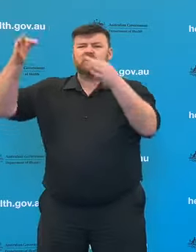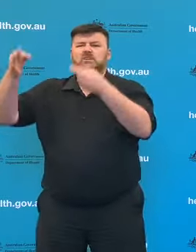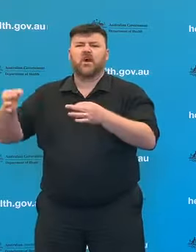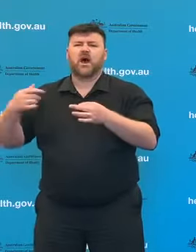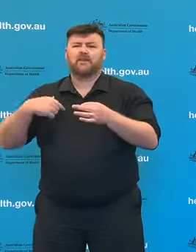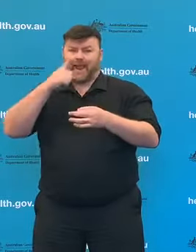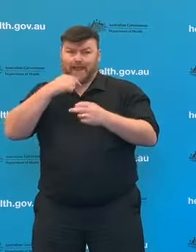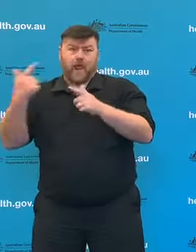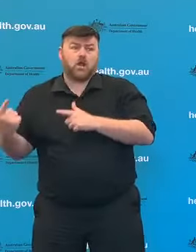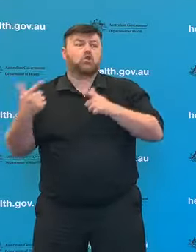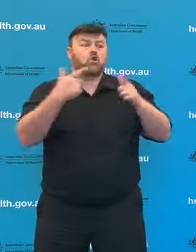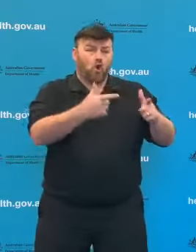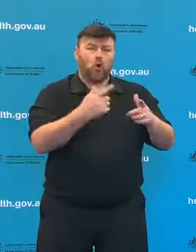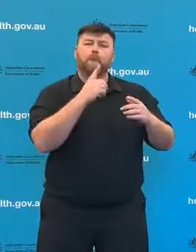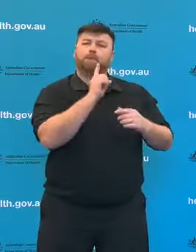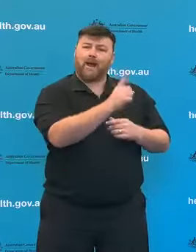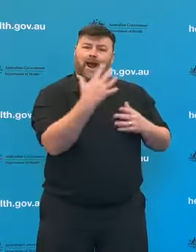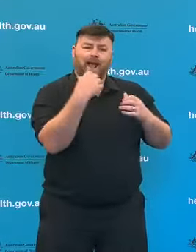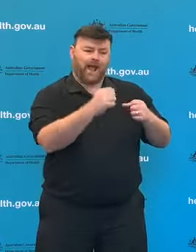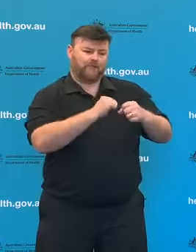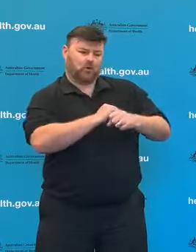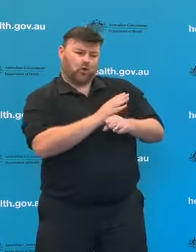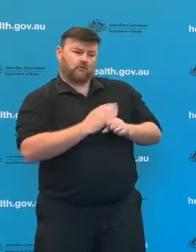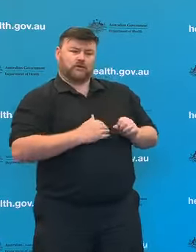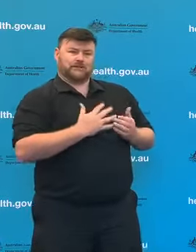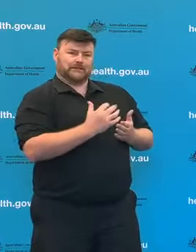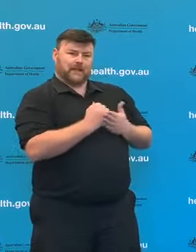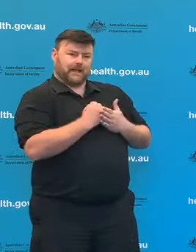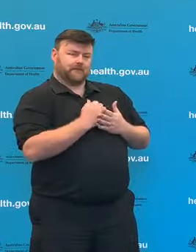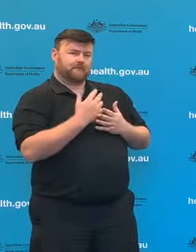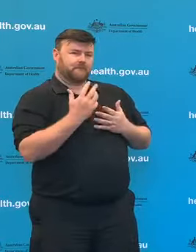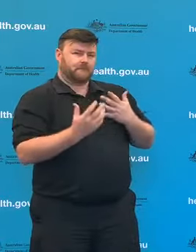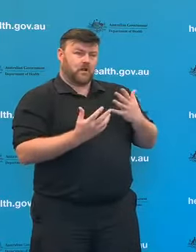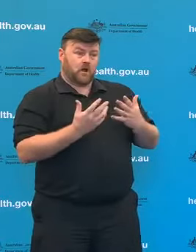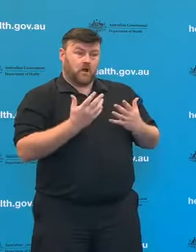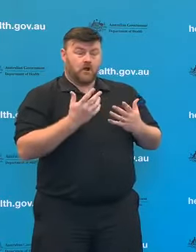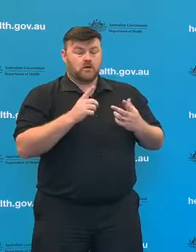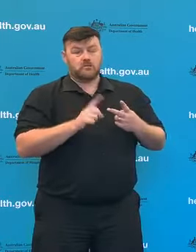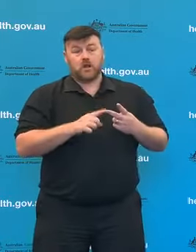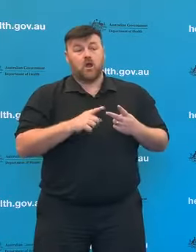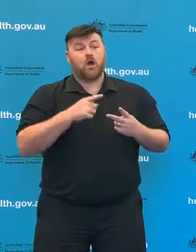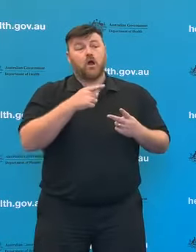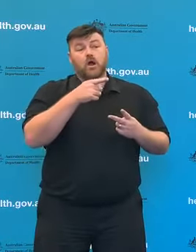And secondly, are you convinced that relying on phone and online